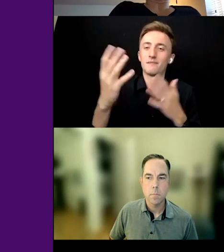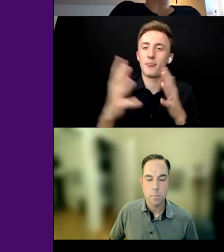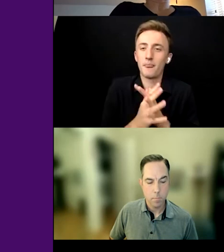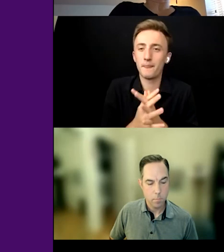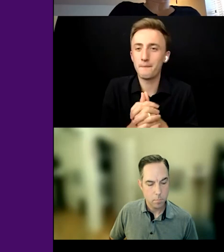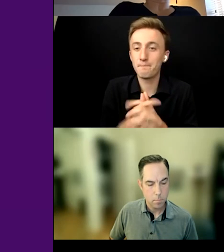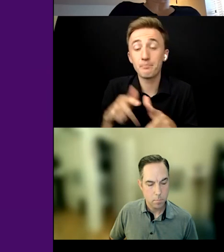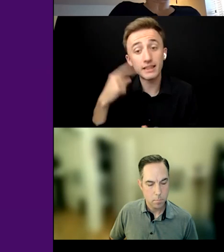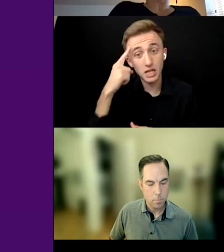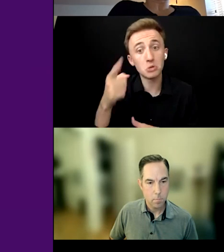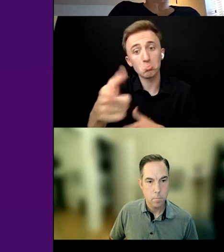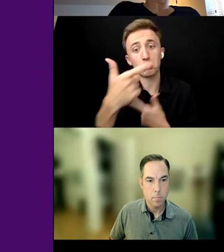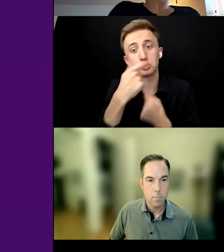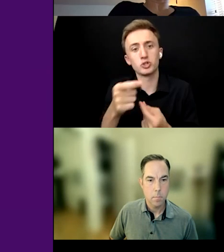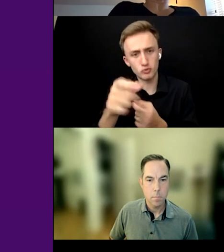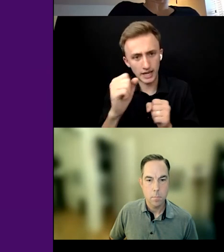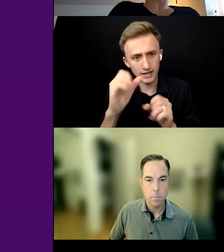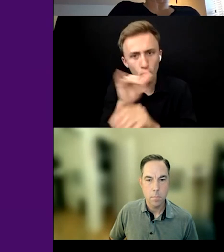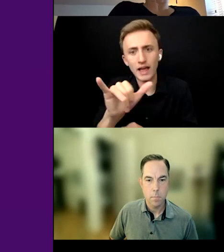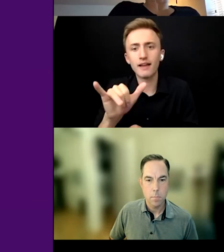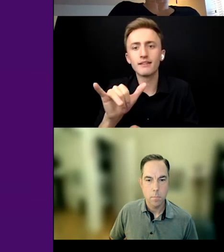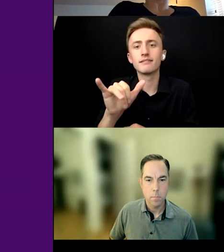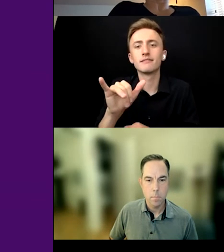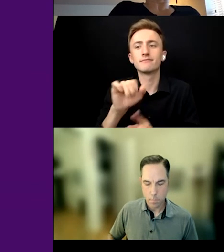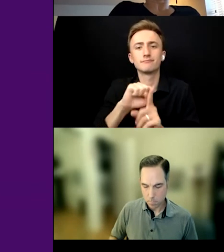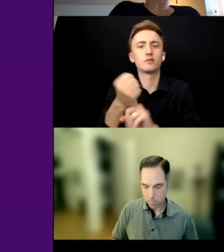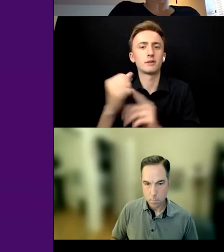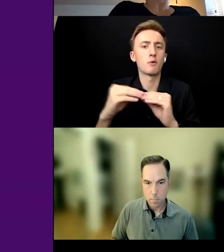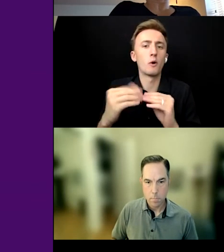it would be interesting to explore that use case a little bit more. To know what sort of